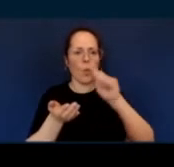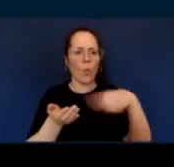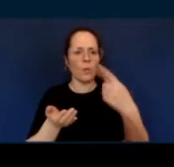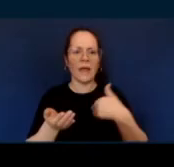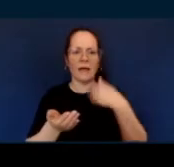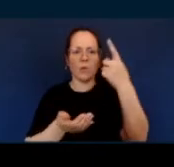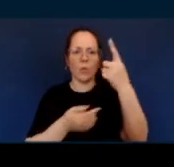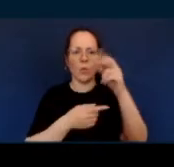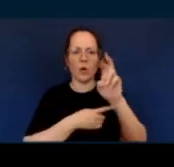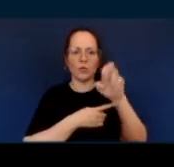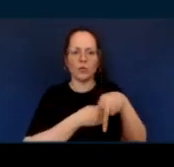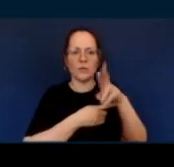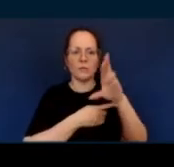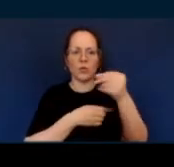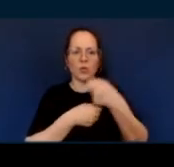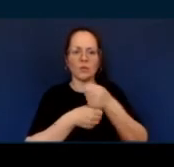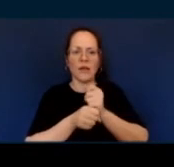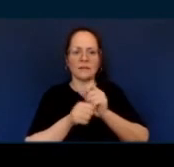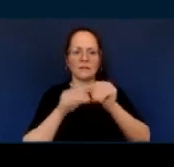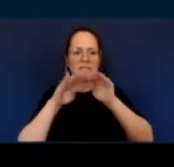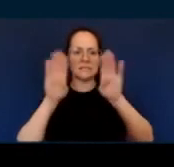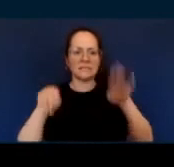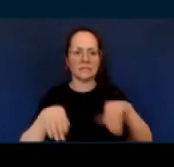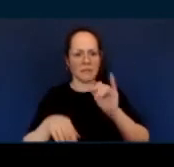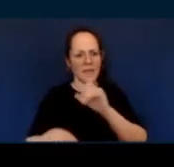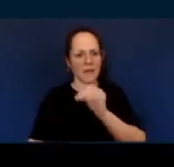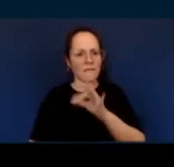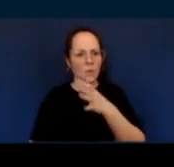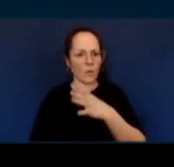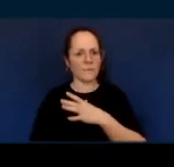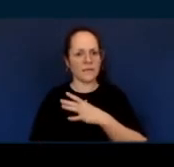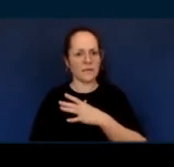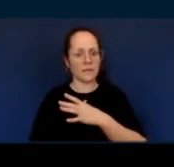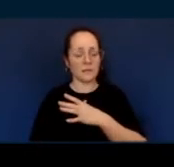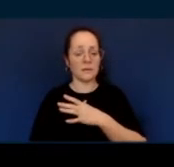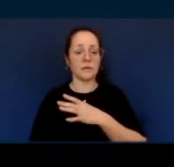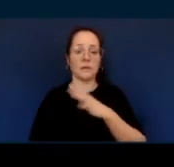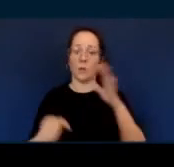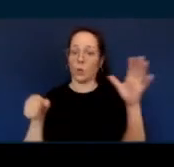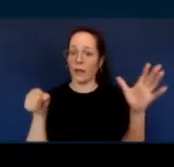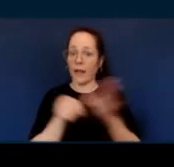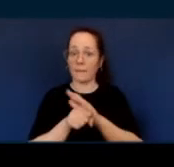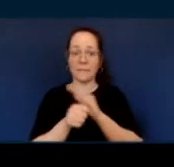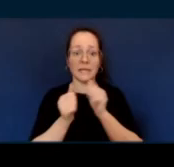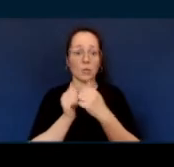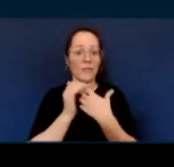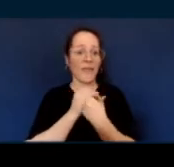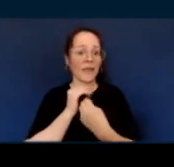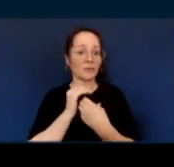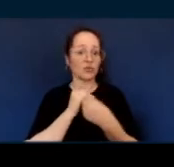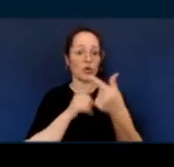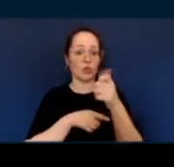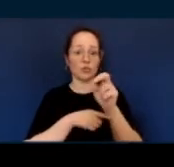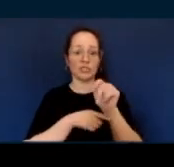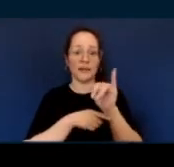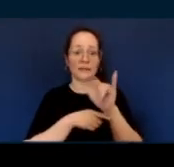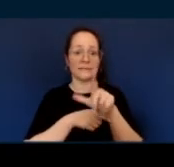OF A WOMAN. COMPLETE WITH EXTERNAL GENITALIA, SHOWN IN CROSS SECTION WHICH YOU CAN SEE ON THE